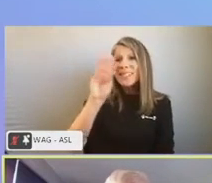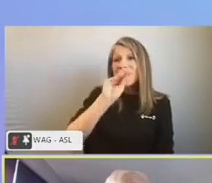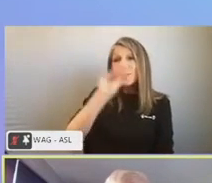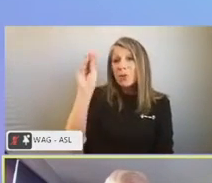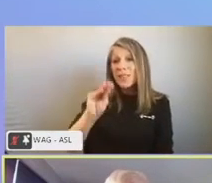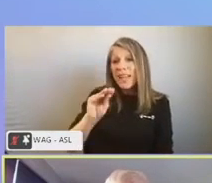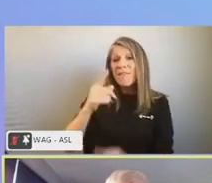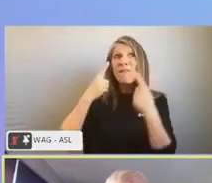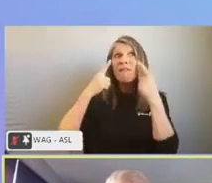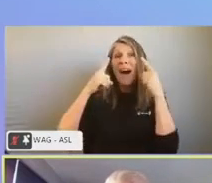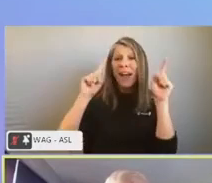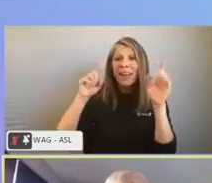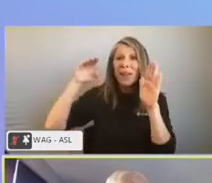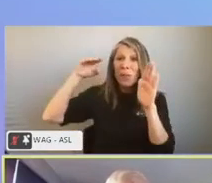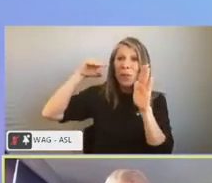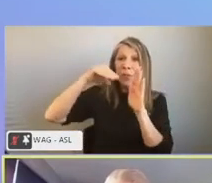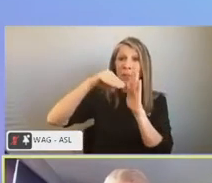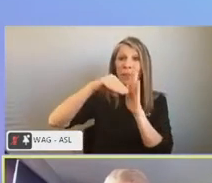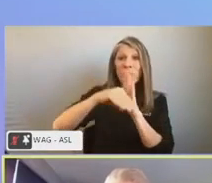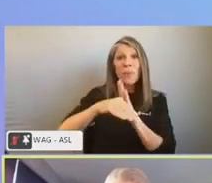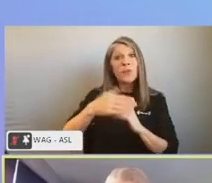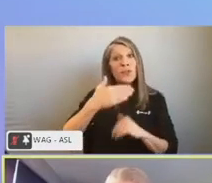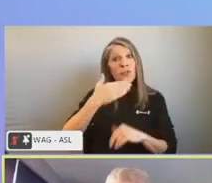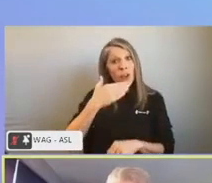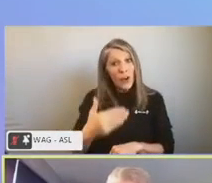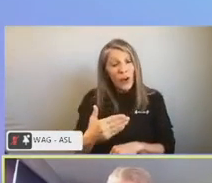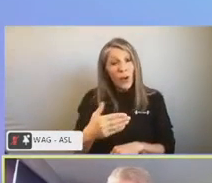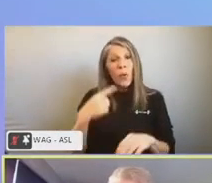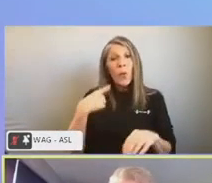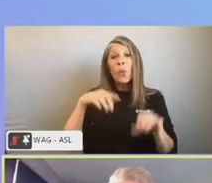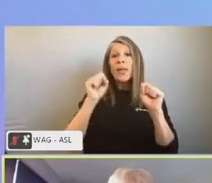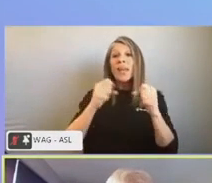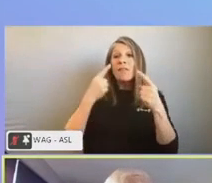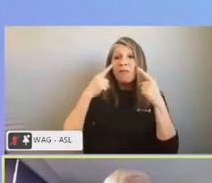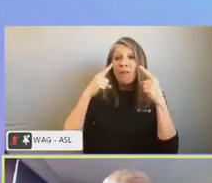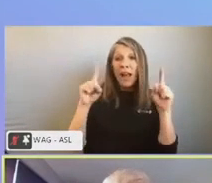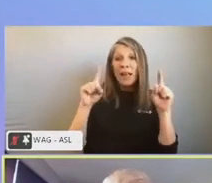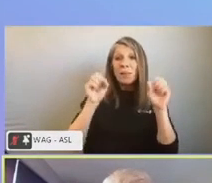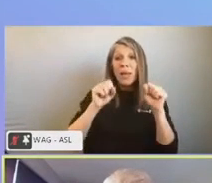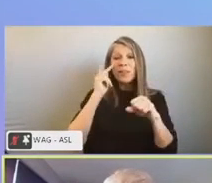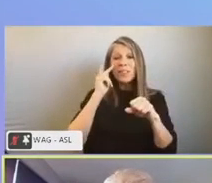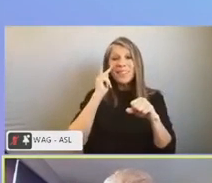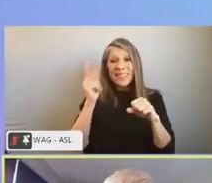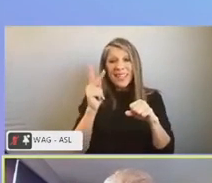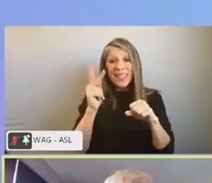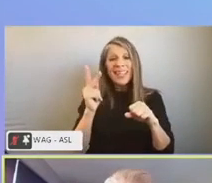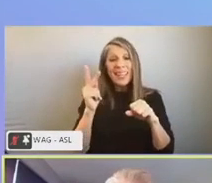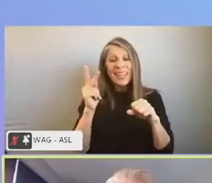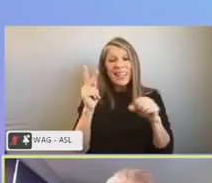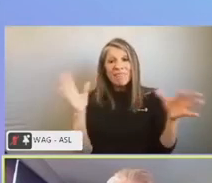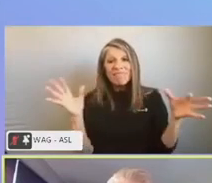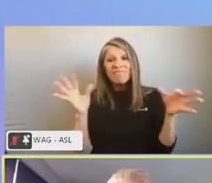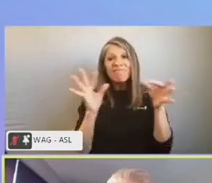in the turnout gap in 2020, down to 3.6%. This is finally moving in the right direction and we are finally getting to